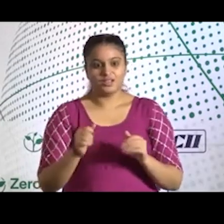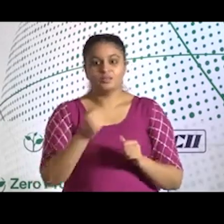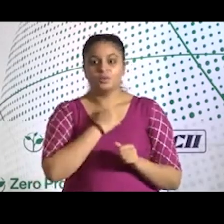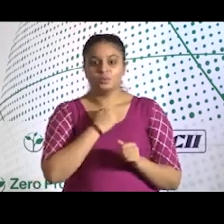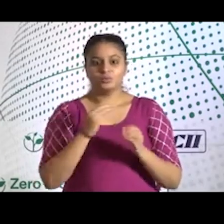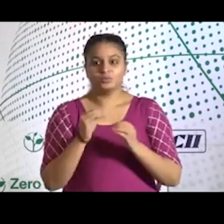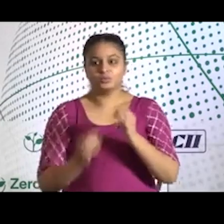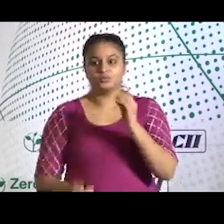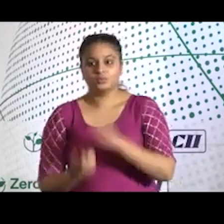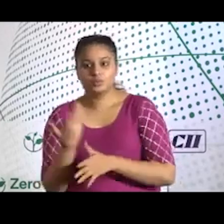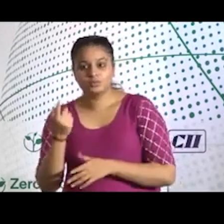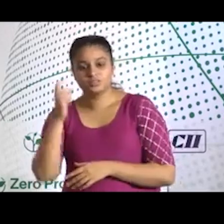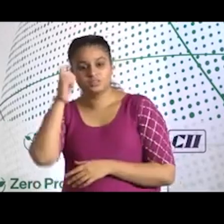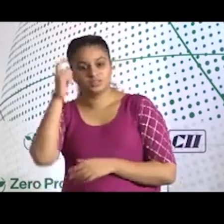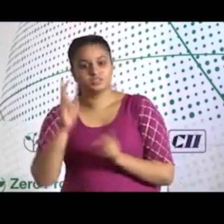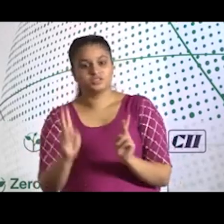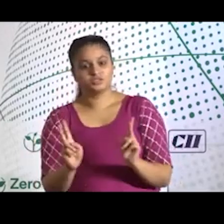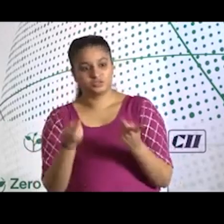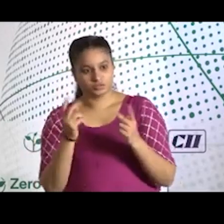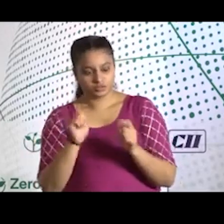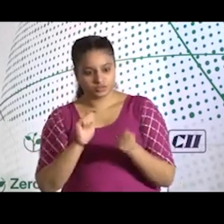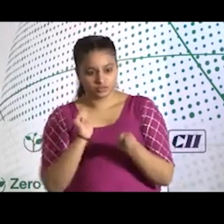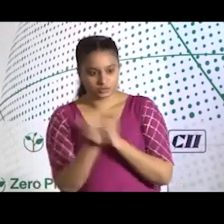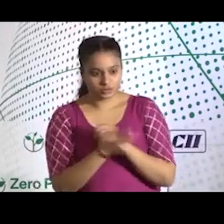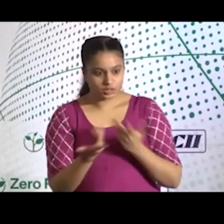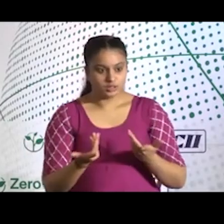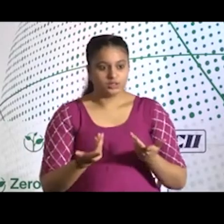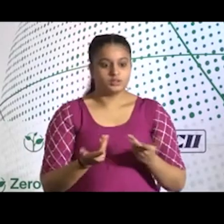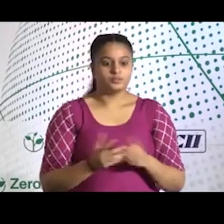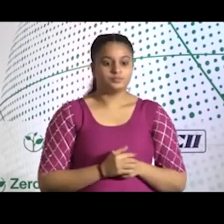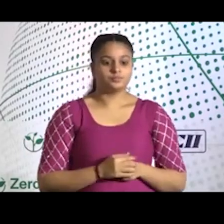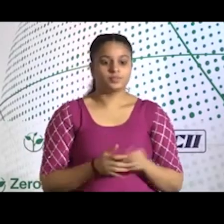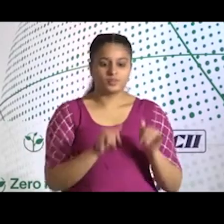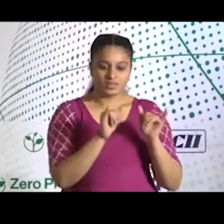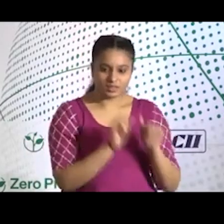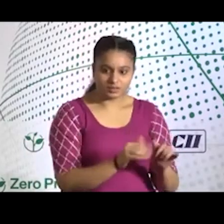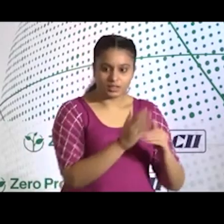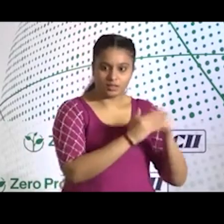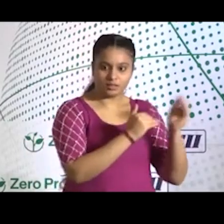have also changed and flexibility is part of reasonable accommodation. But the